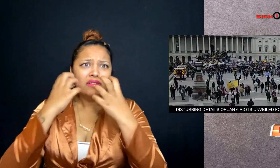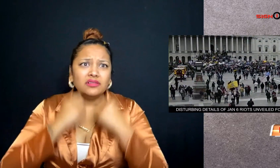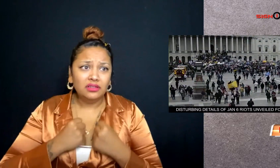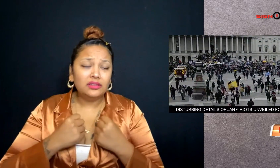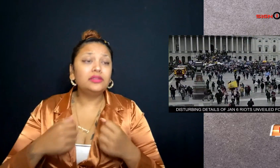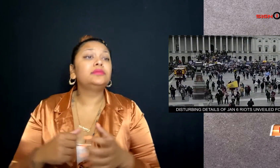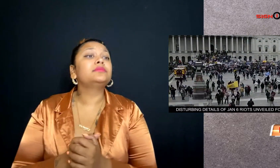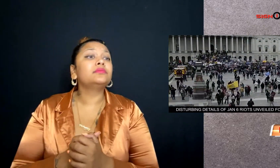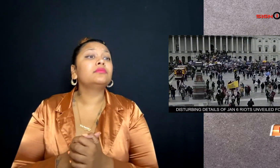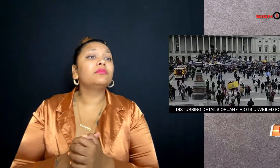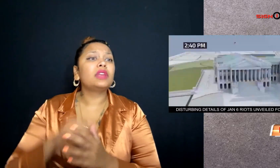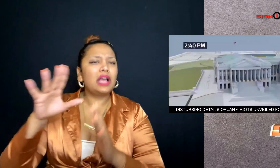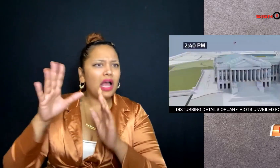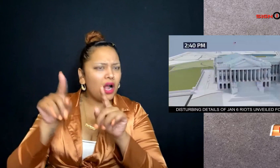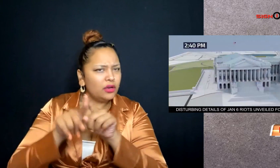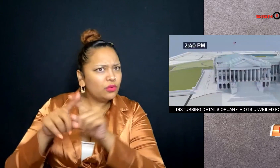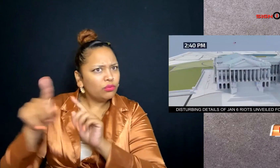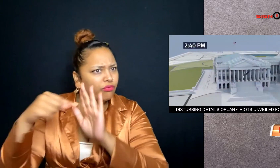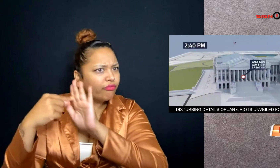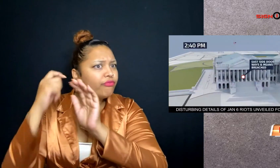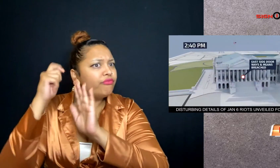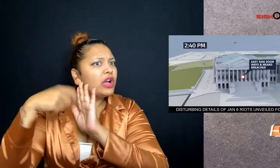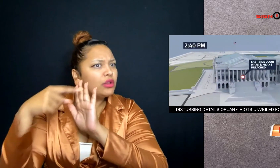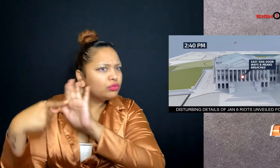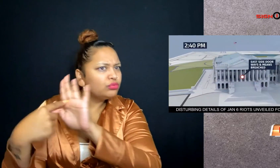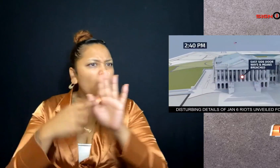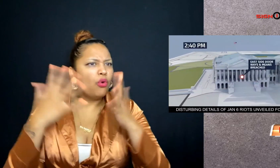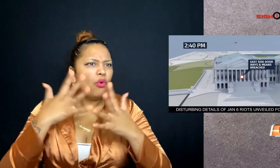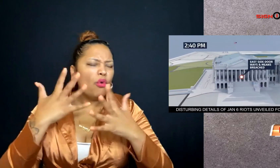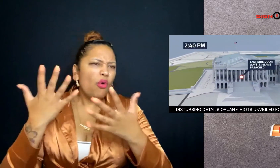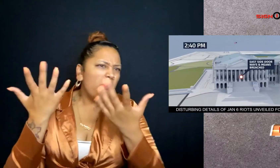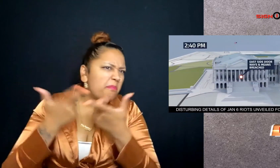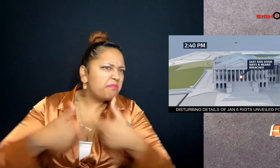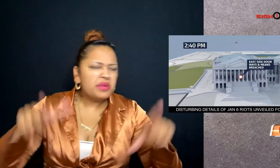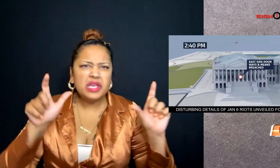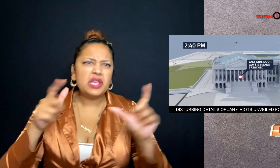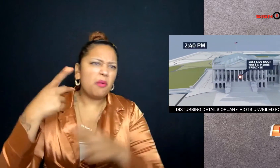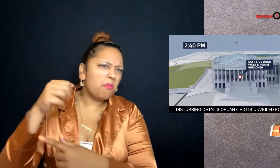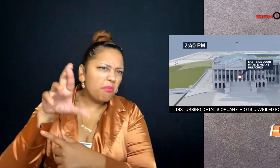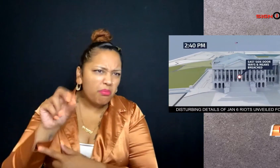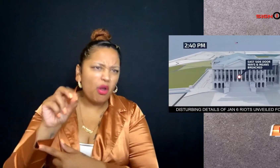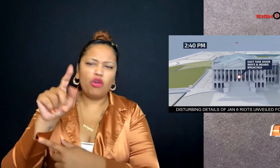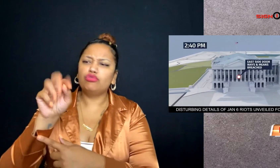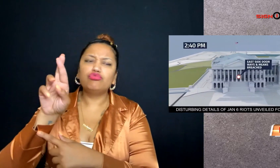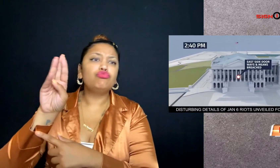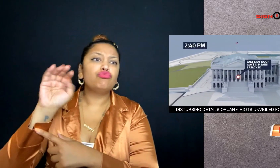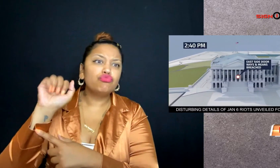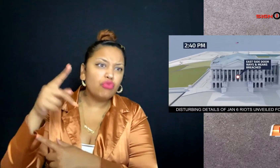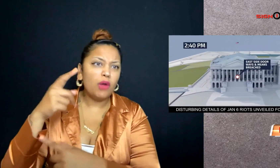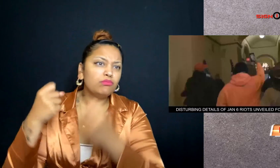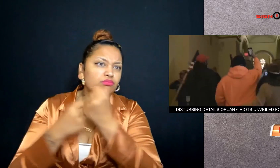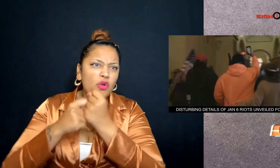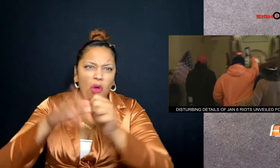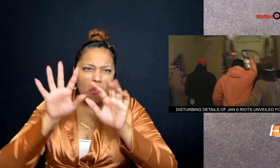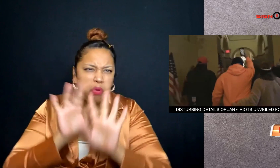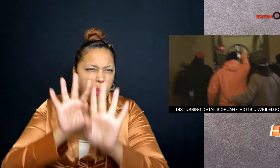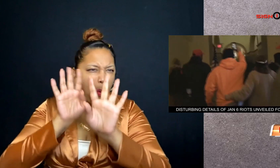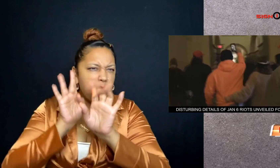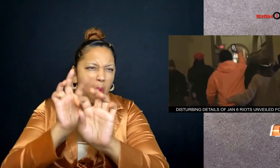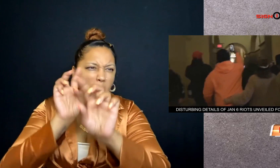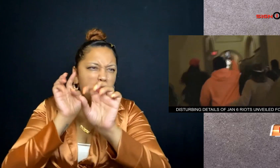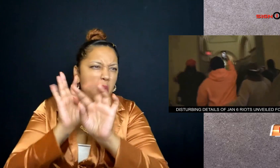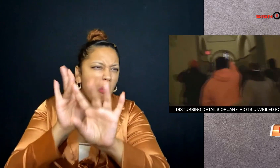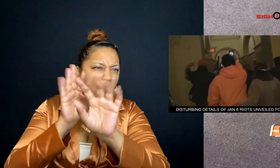seen fleeing for their lives there was also a video showing the enormous pro Trump mob